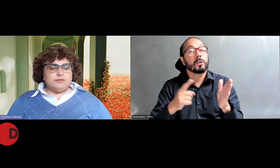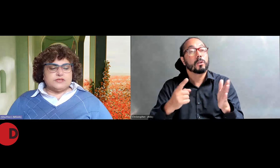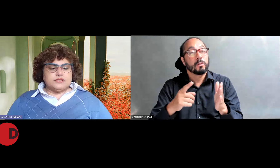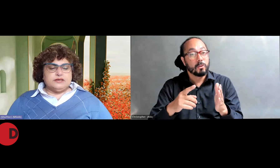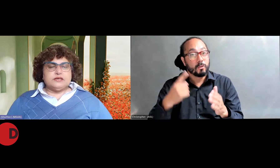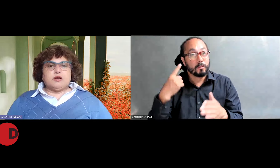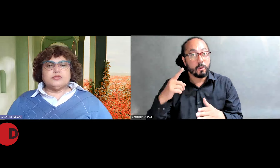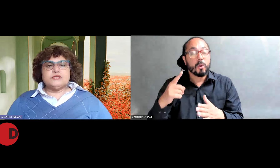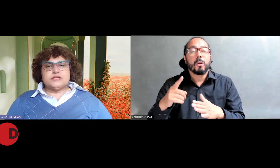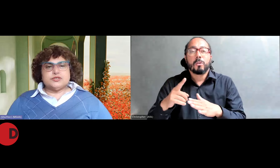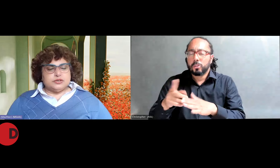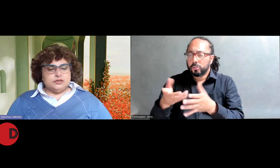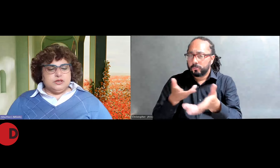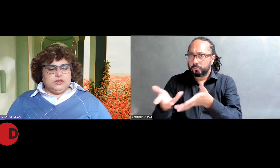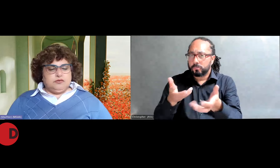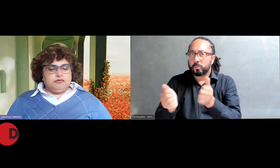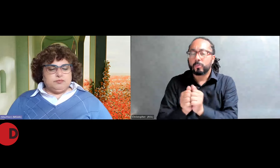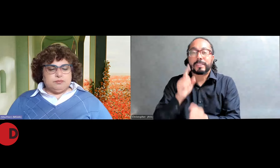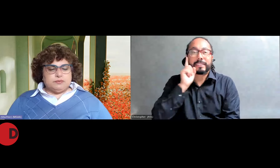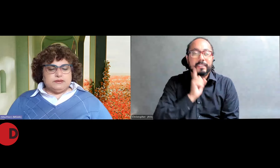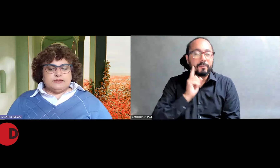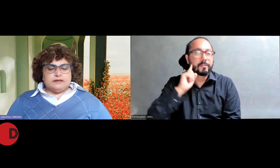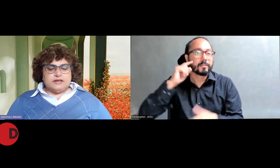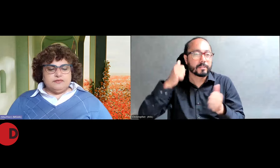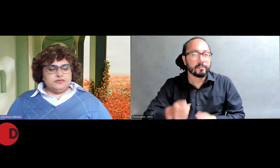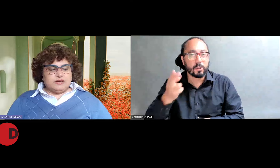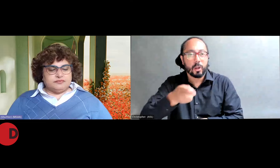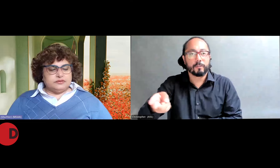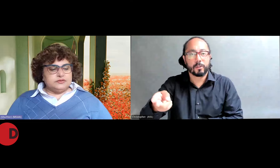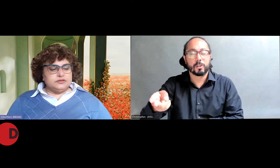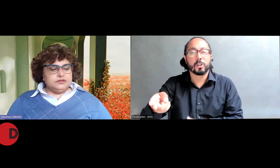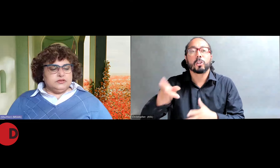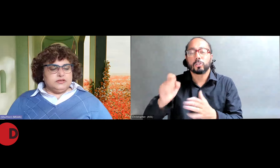done in consultation with people that are deaf,